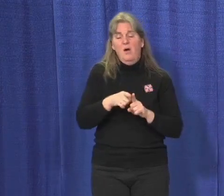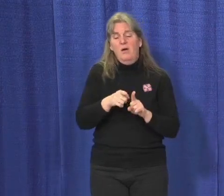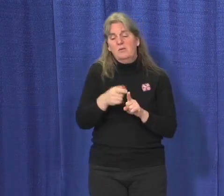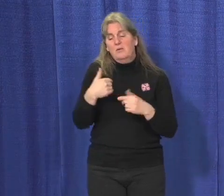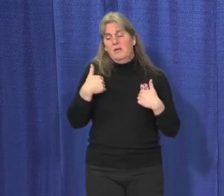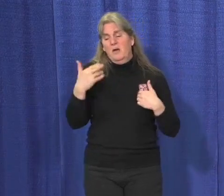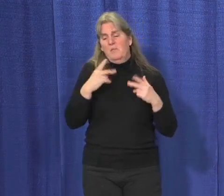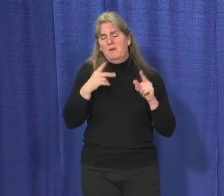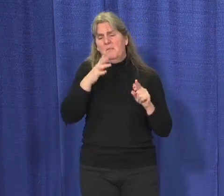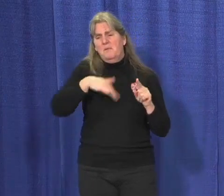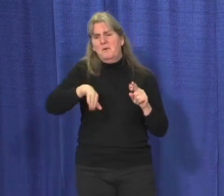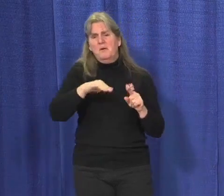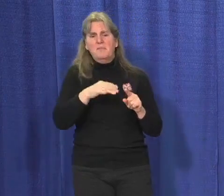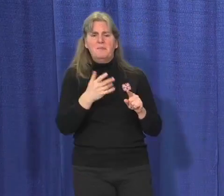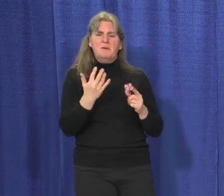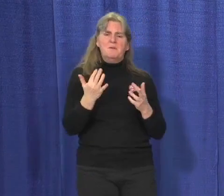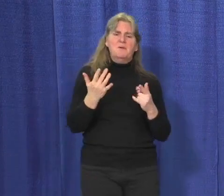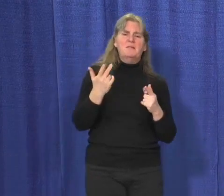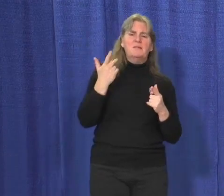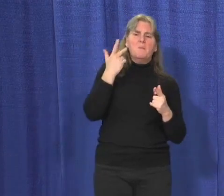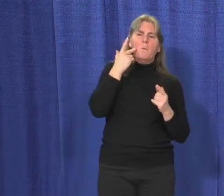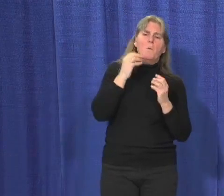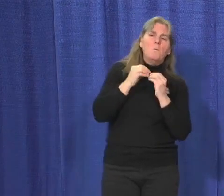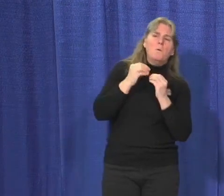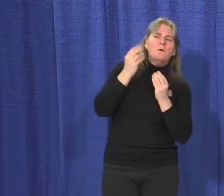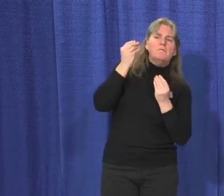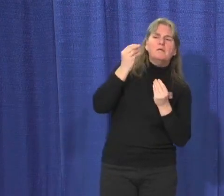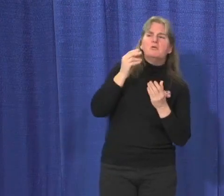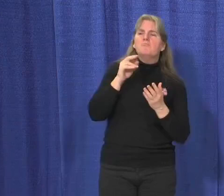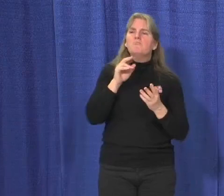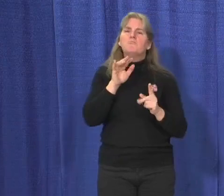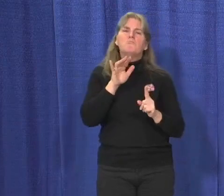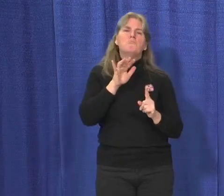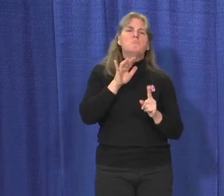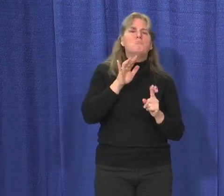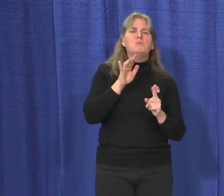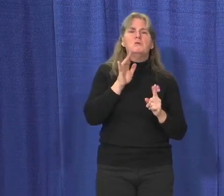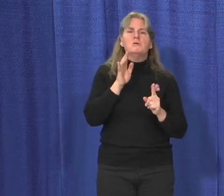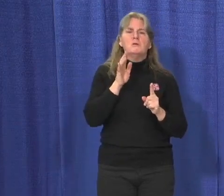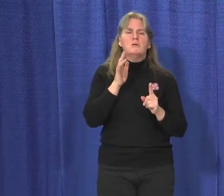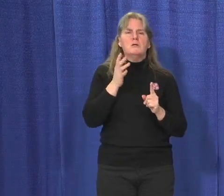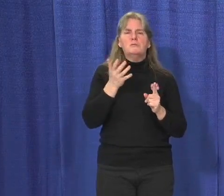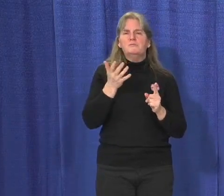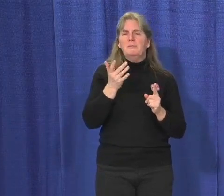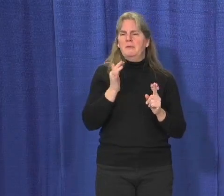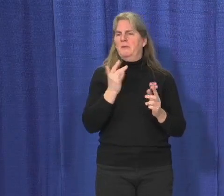They also might just be looking for more information and holding